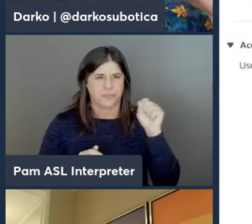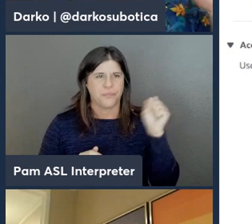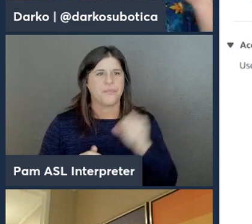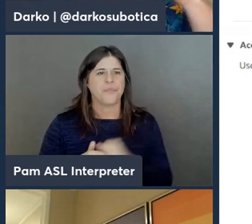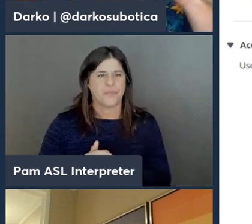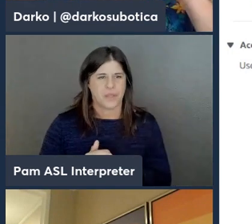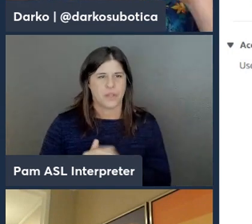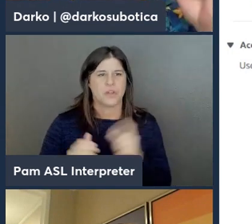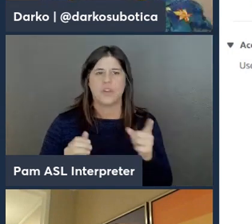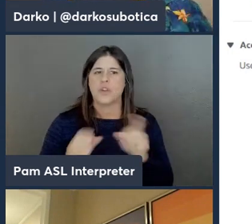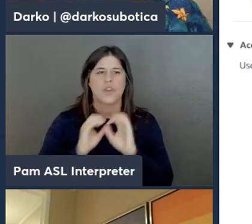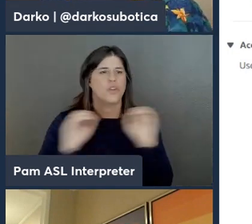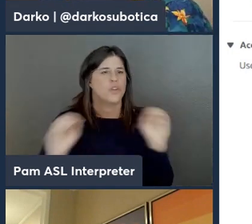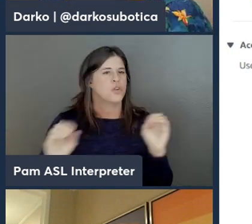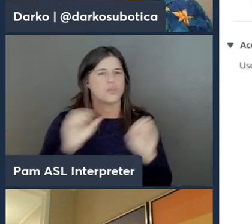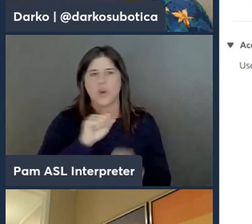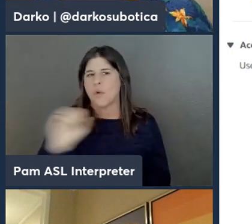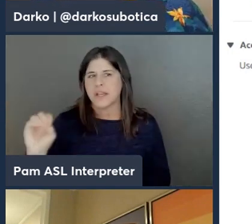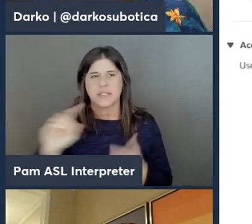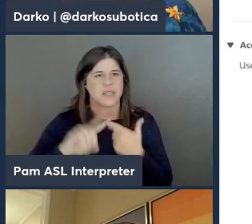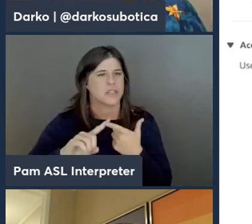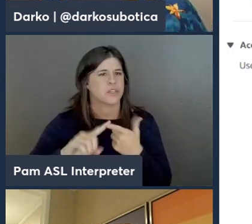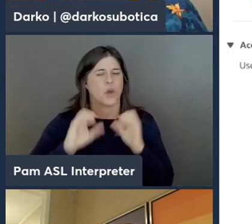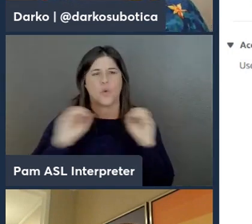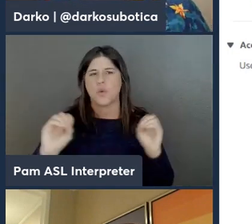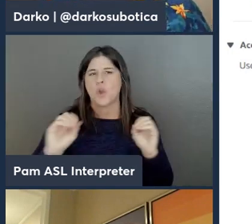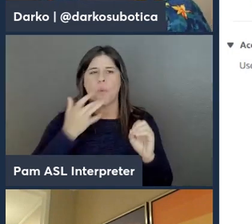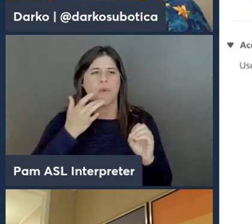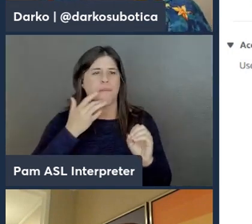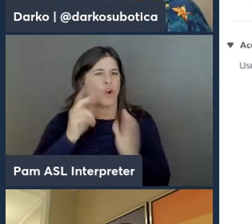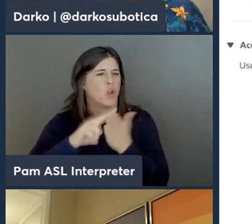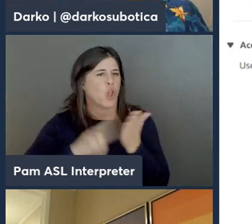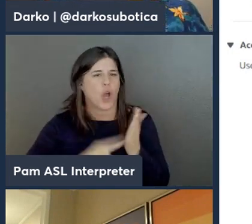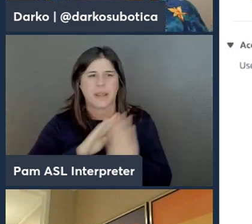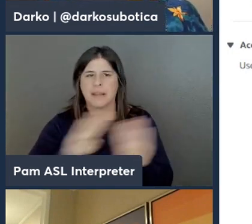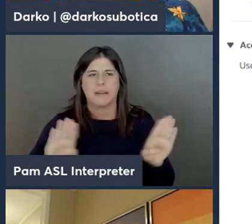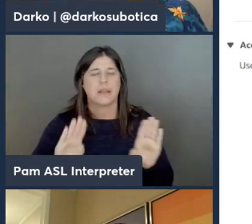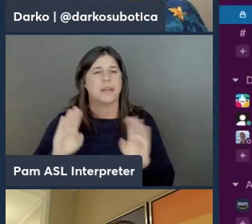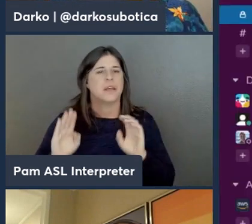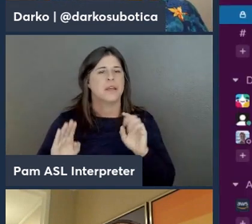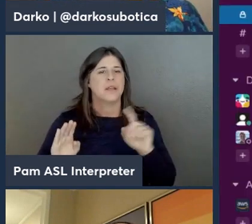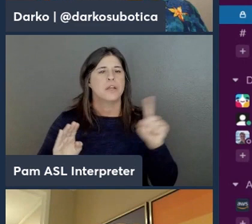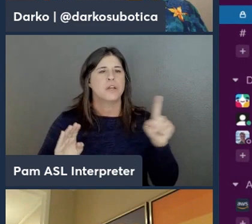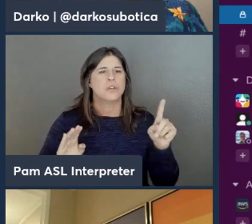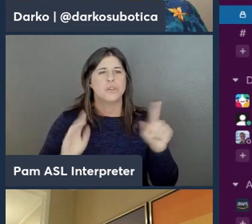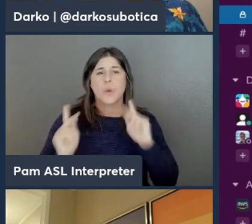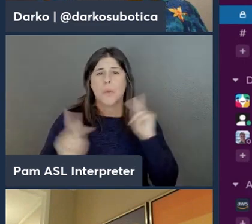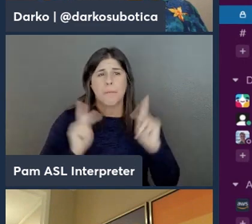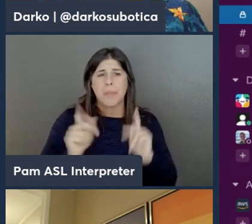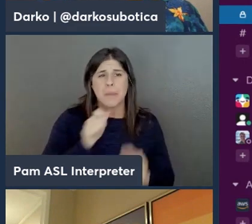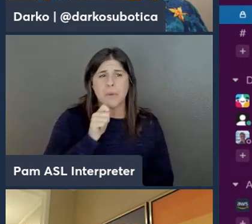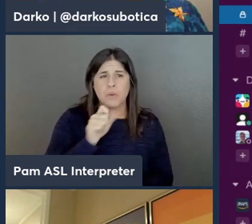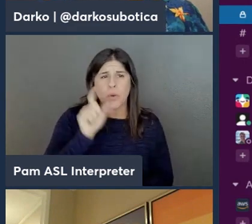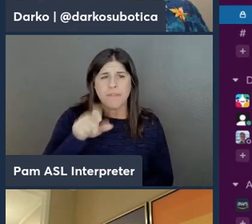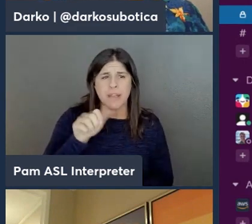There is no SSO. There is no federated login, nothing, none of that, all the way down. So People don't even, need an AWS account,